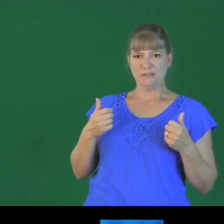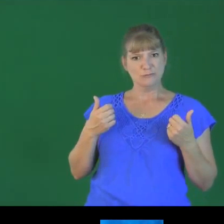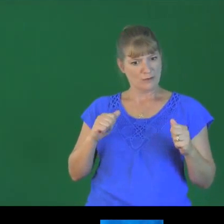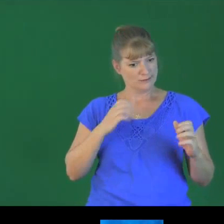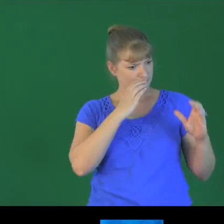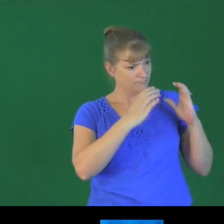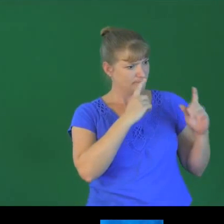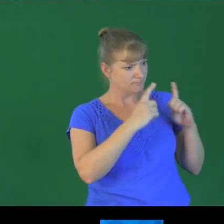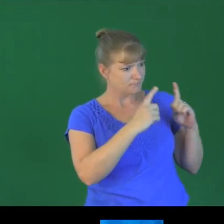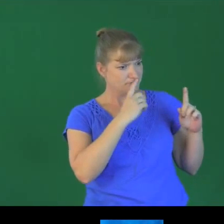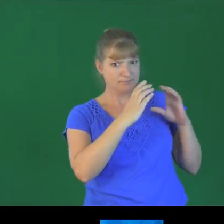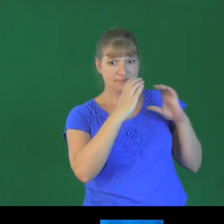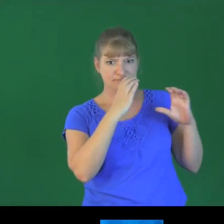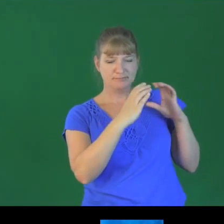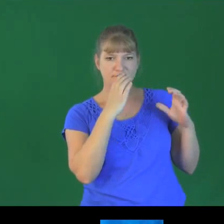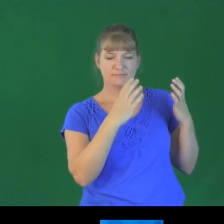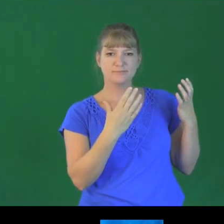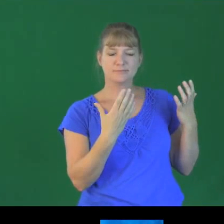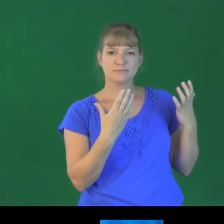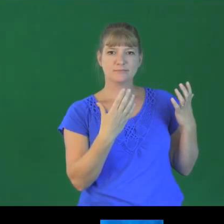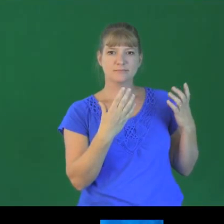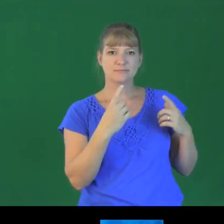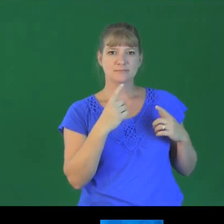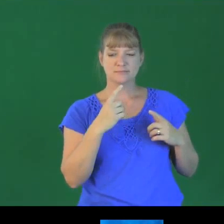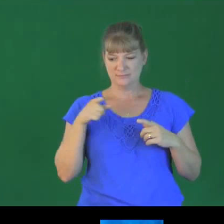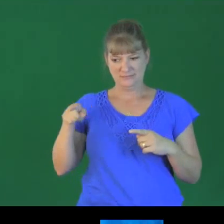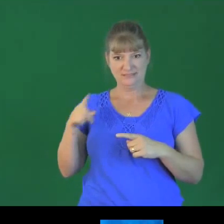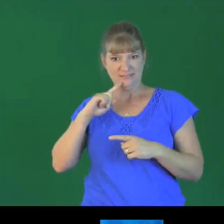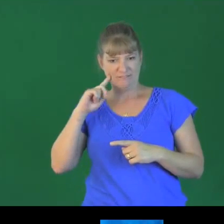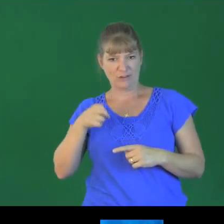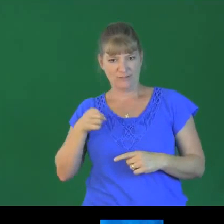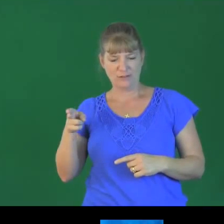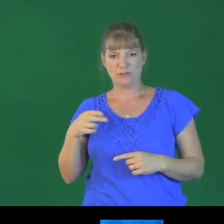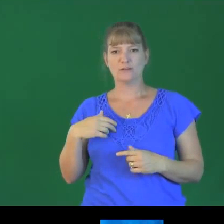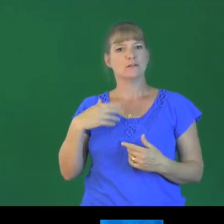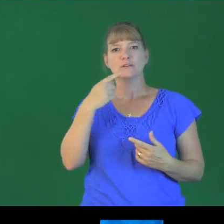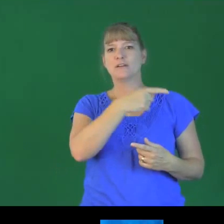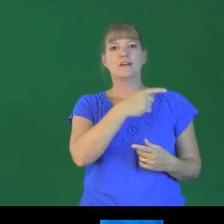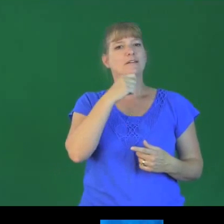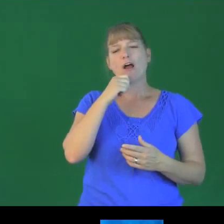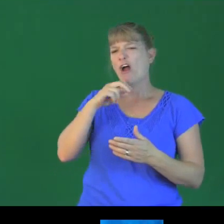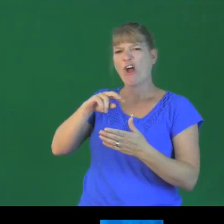or trying to communicate with the Deaf or hard-of-hearing individual, know that they're not doing it on purpose.